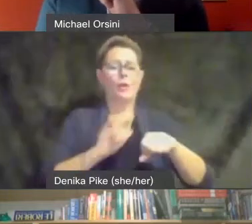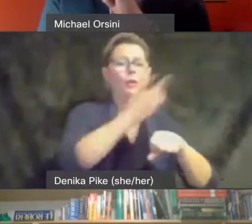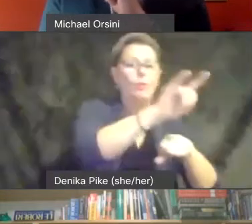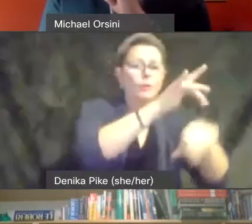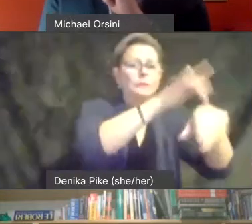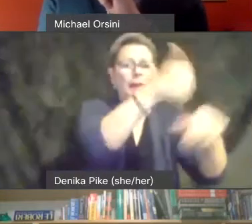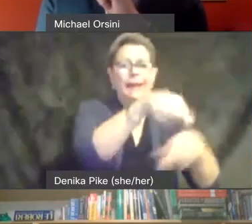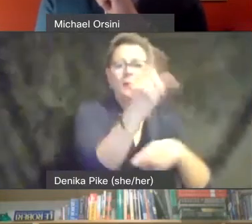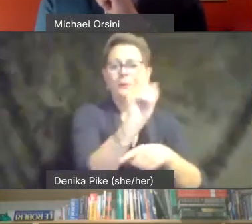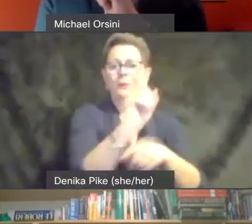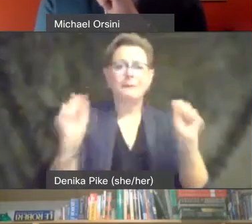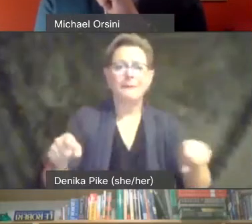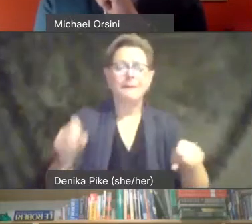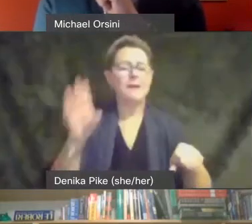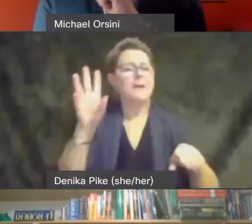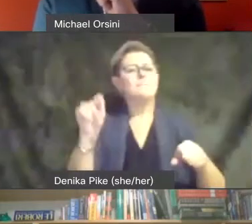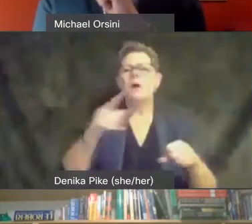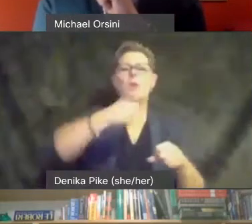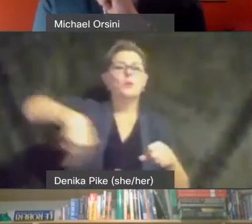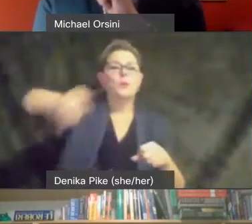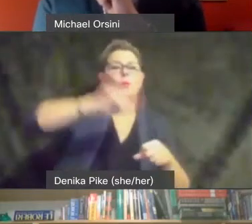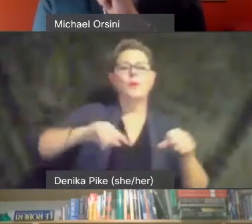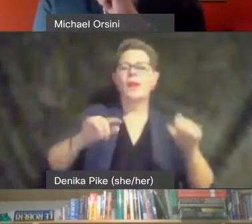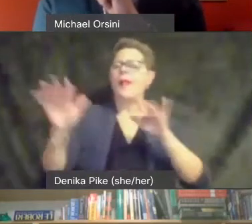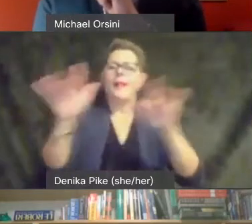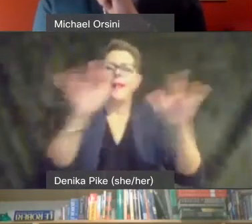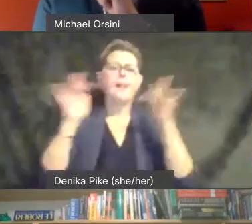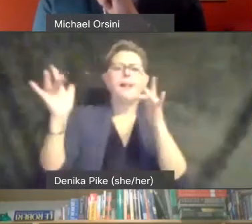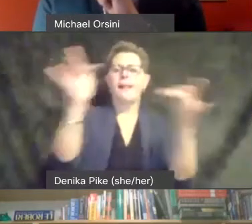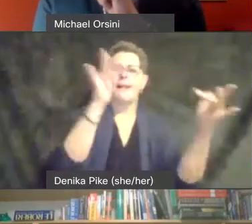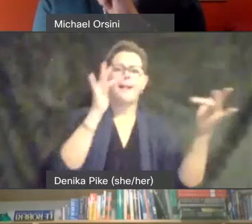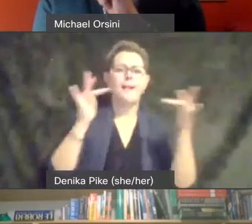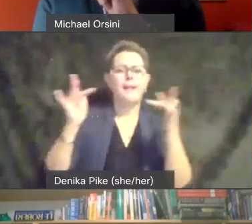For the most part we choose, or end up somewhere for very particular reasons that aren't.